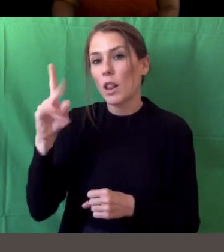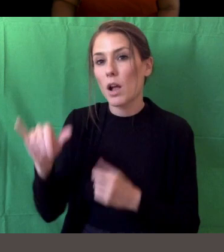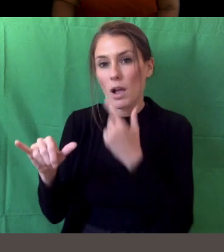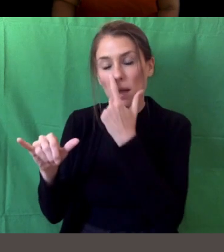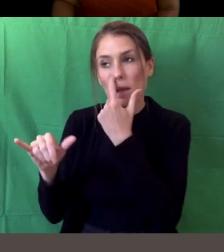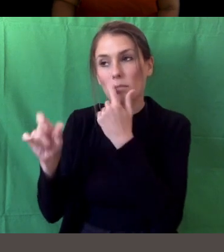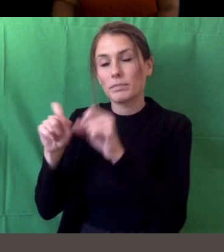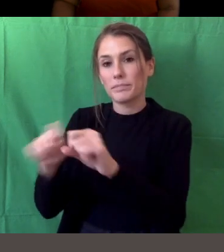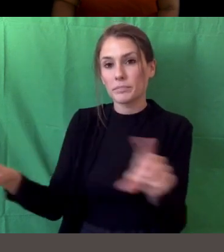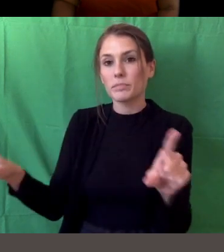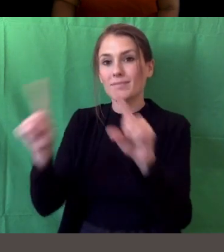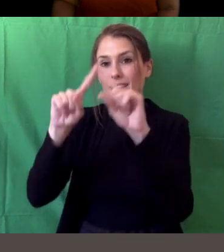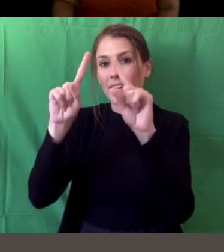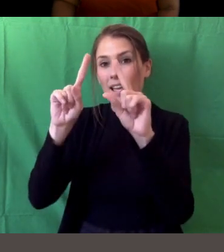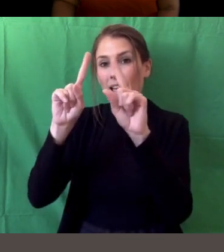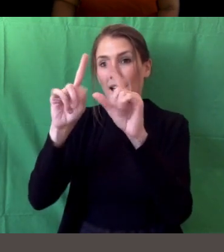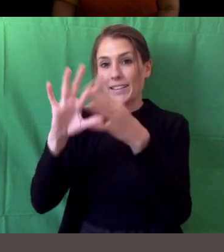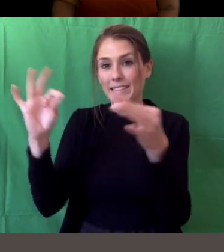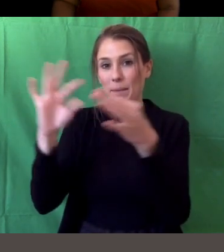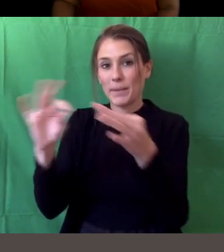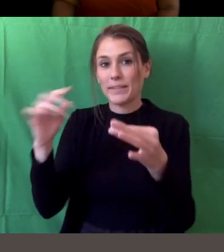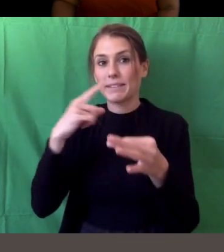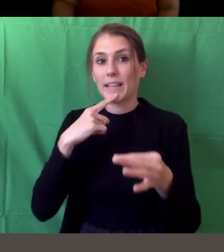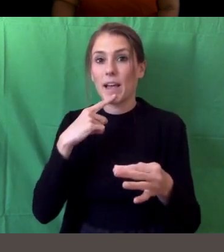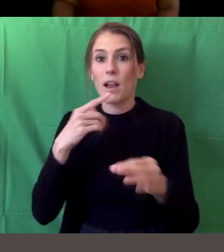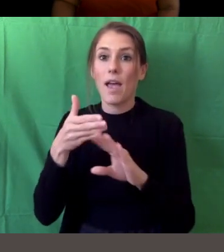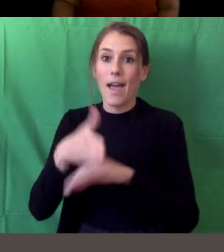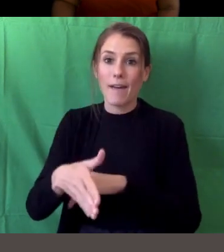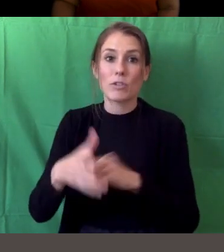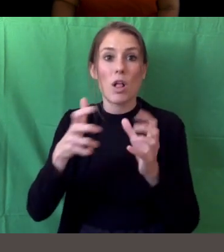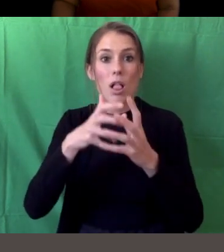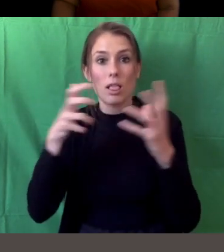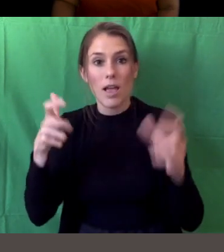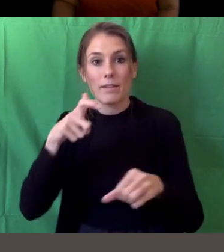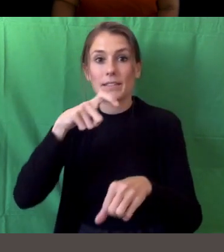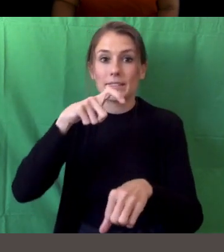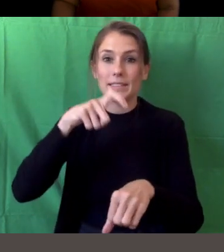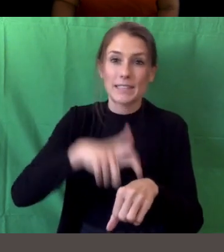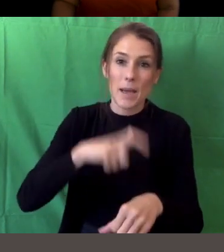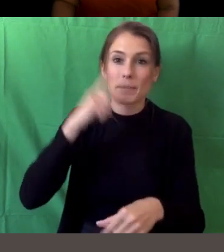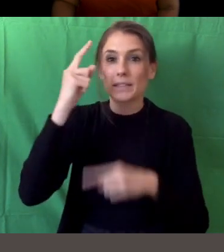They recently in July issued a statement that said after giving a lot of time and consideration